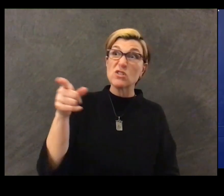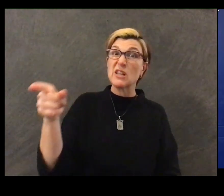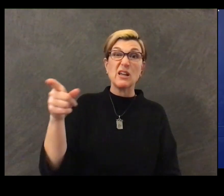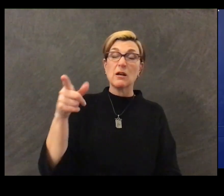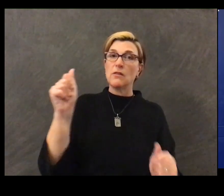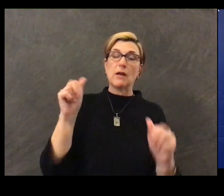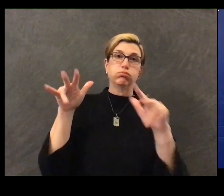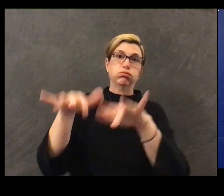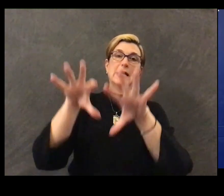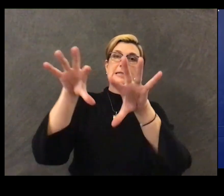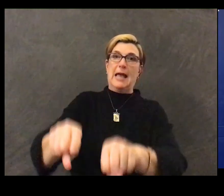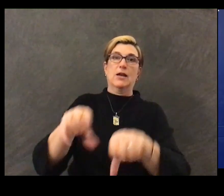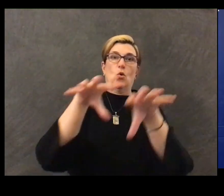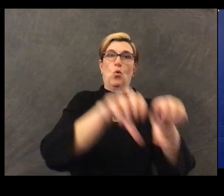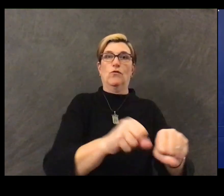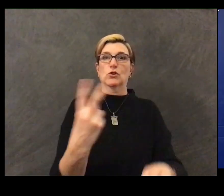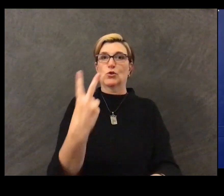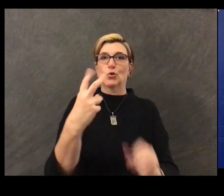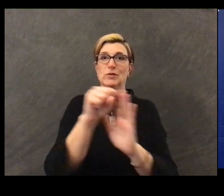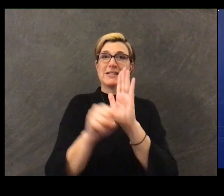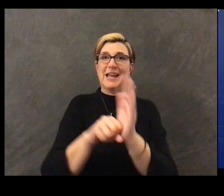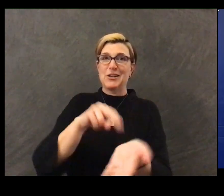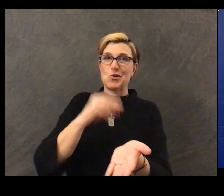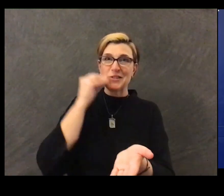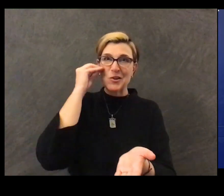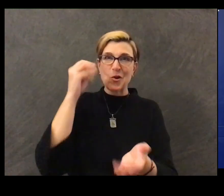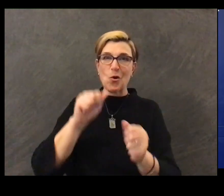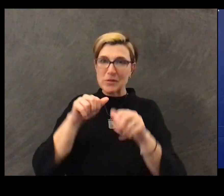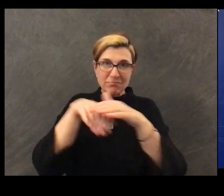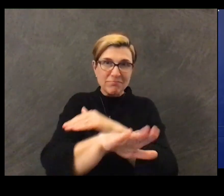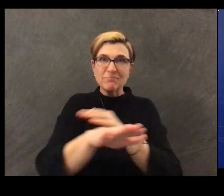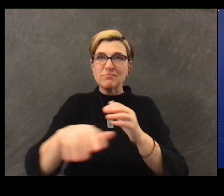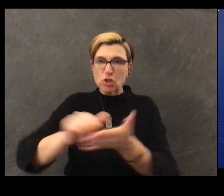two state nursing homes and deployed 90 doctors and nurses and in Florida were